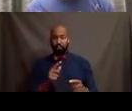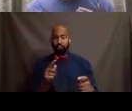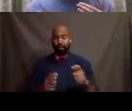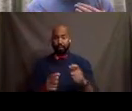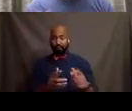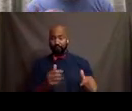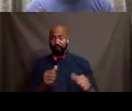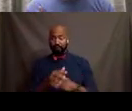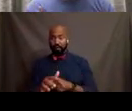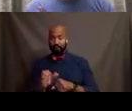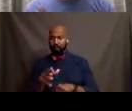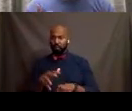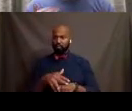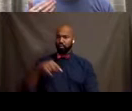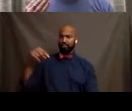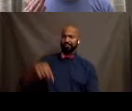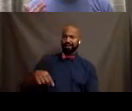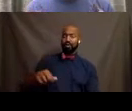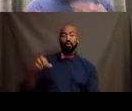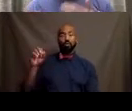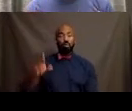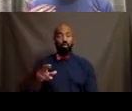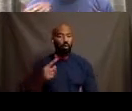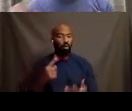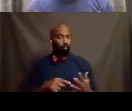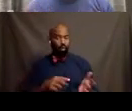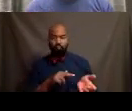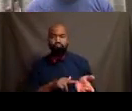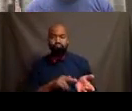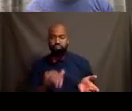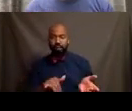actually I don't wanna be on this hormone, or maybe I do wanna increase it a little bit more.